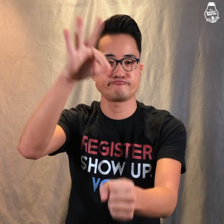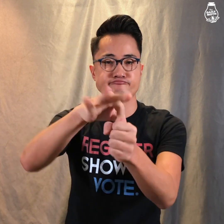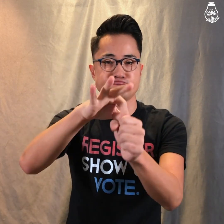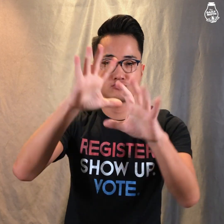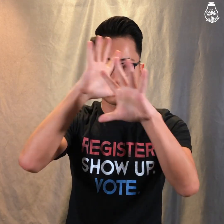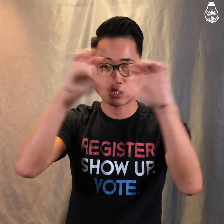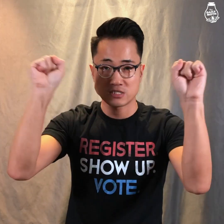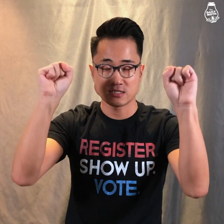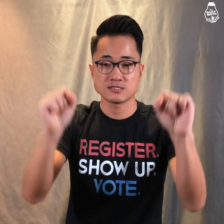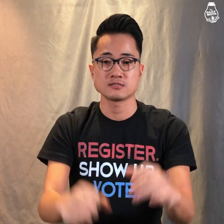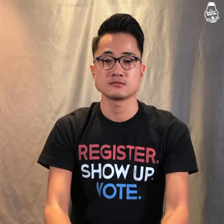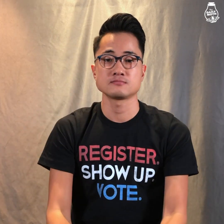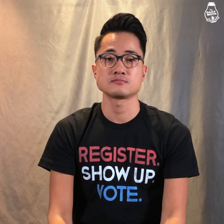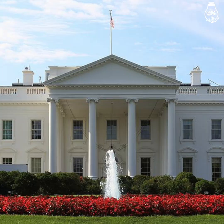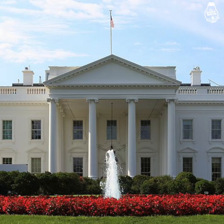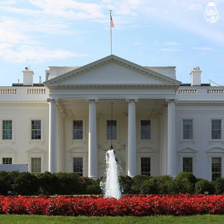elect presidents.